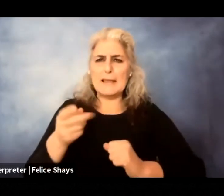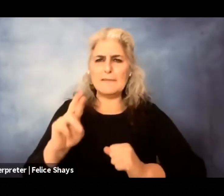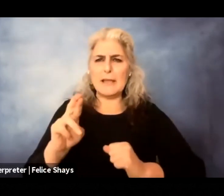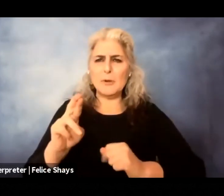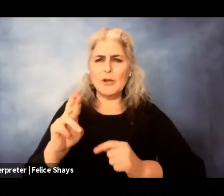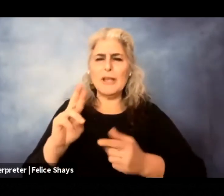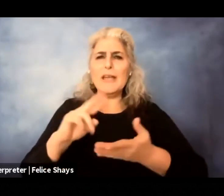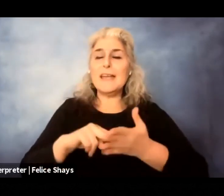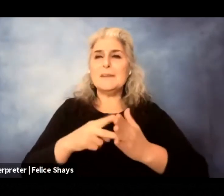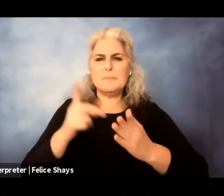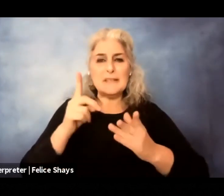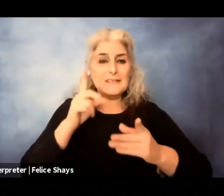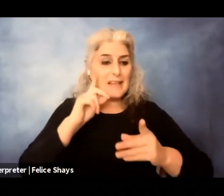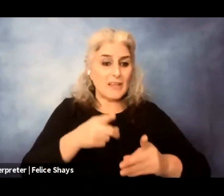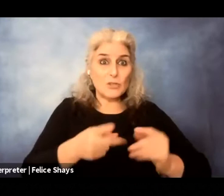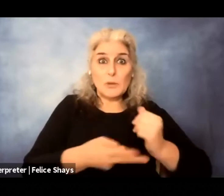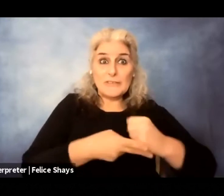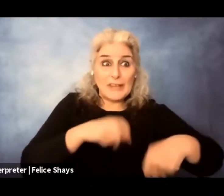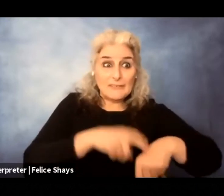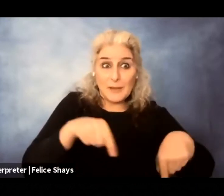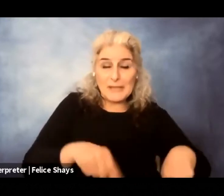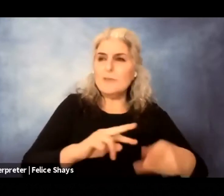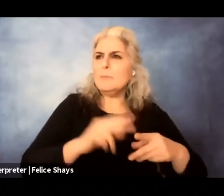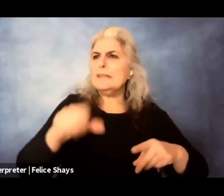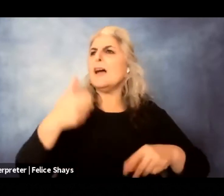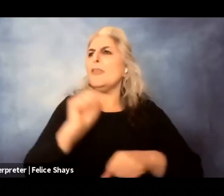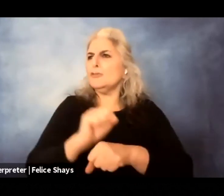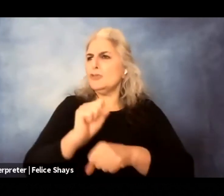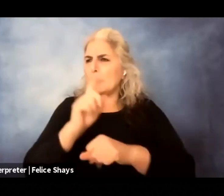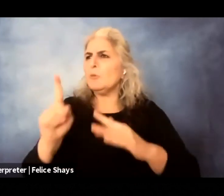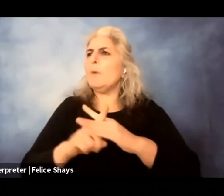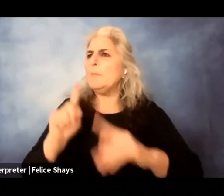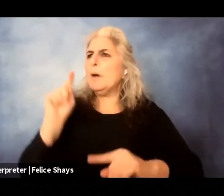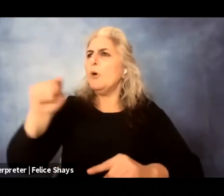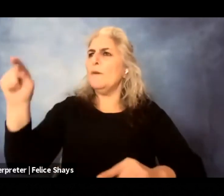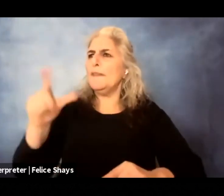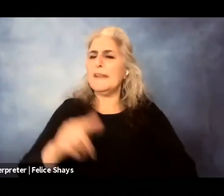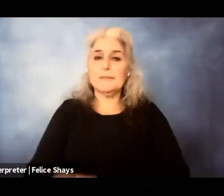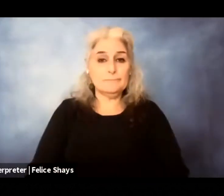but they're not they simply aren't um we have a long history of proving that